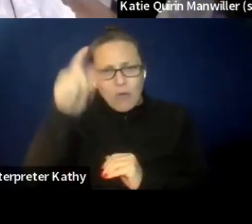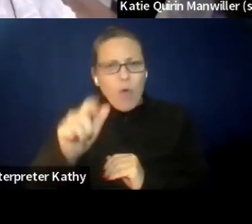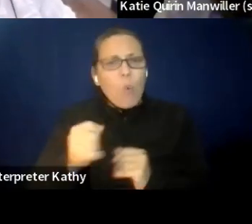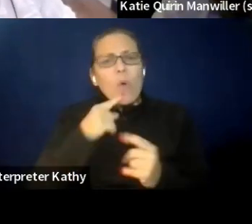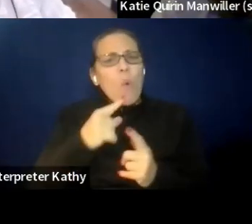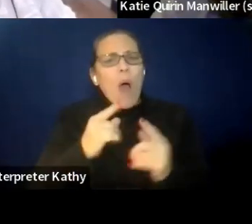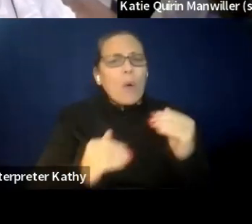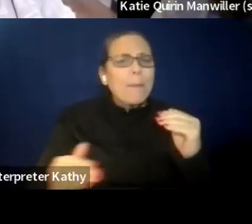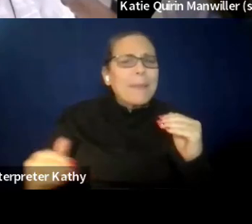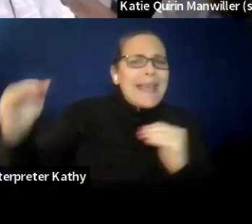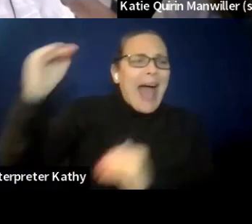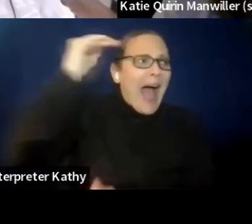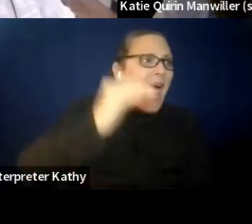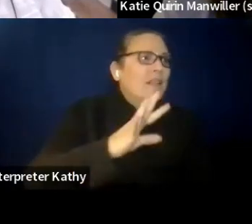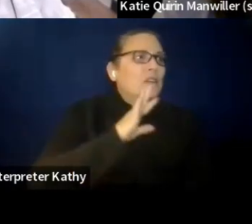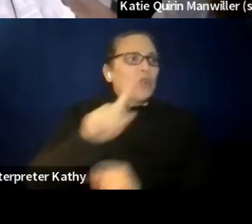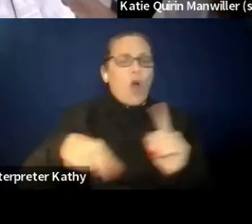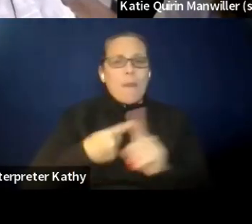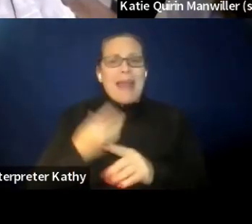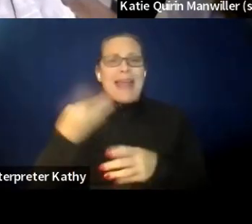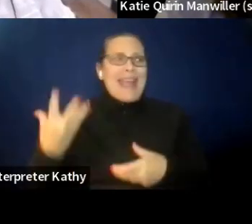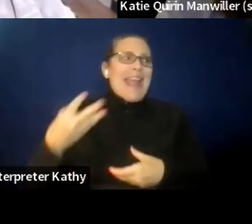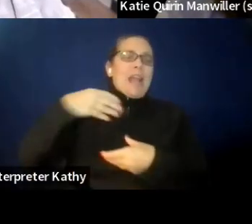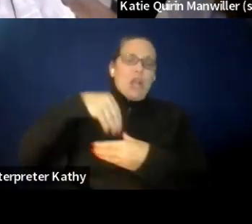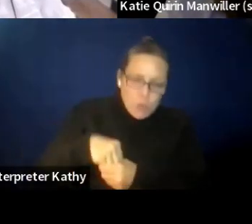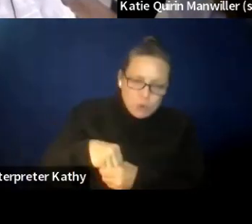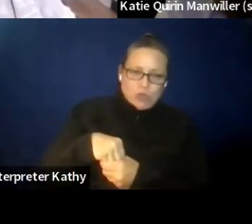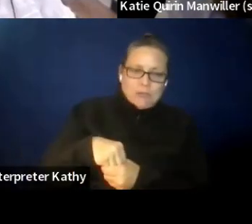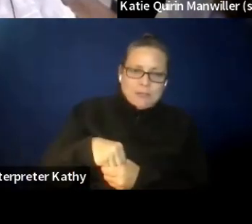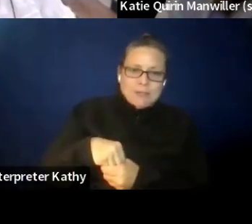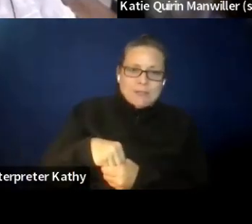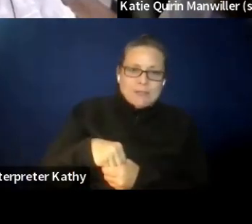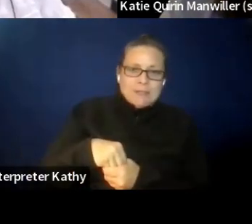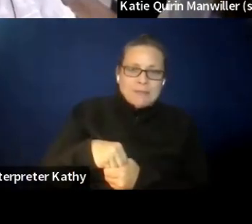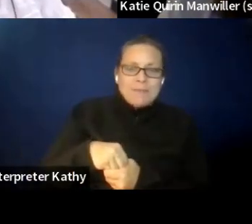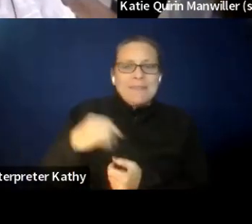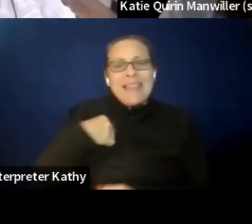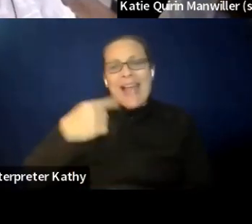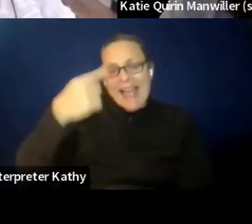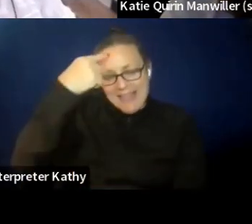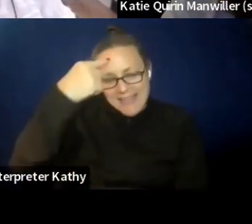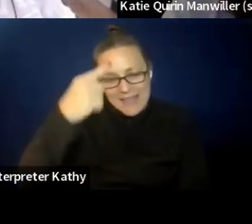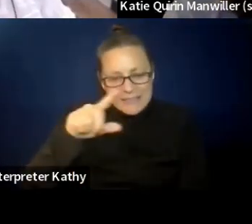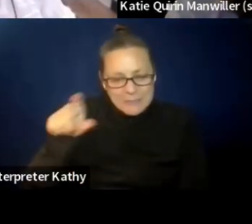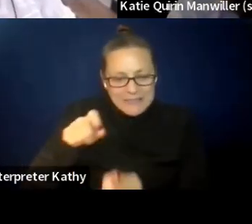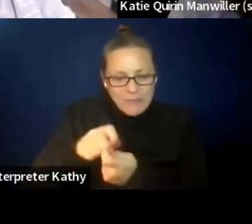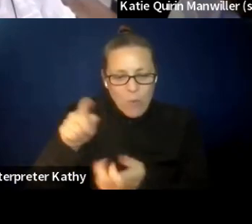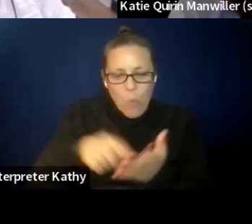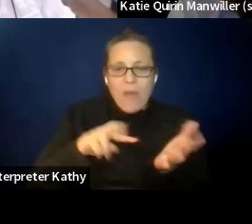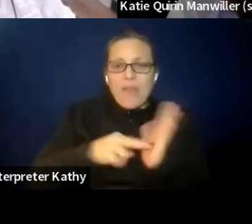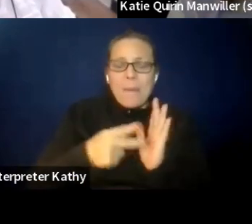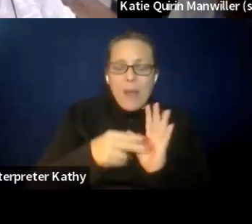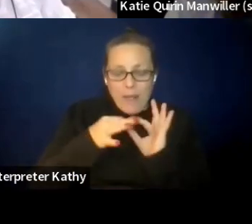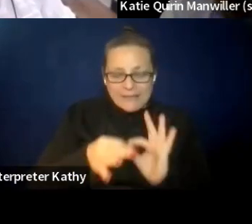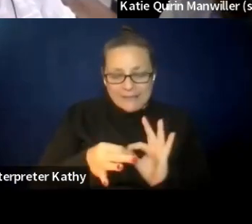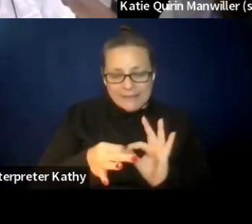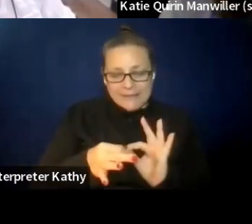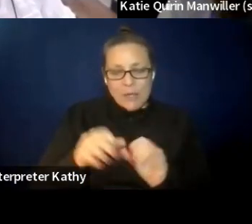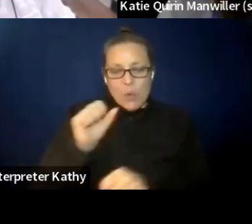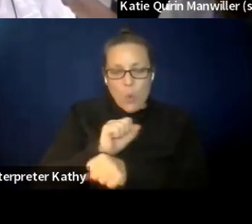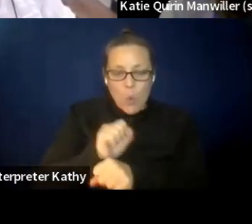because you are federally required to do that anyway. We want to look beyond that to really talk about inclusion.